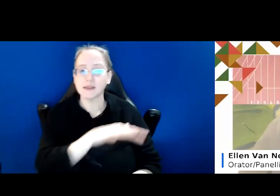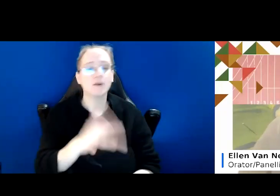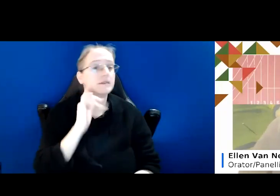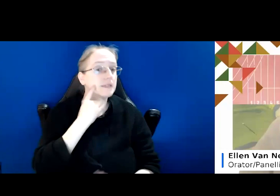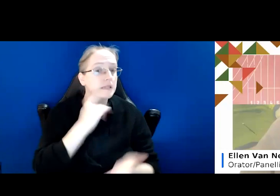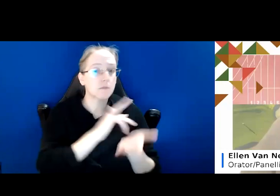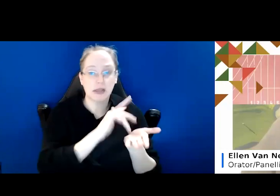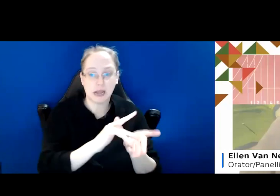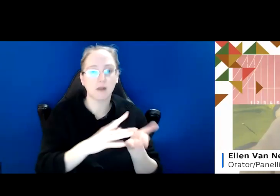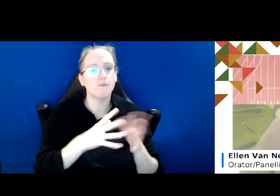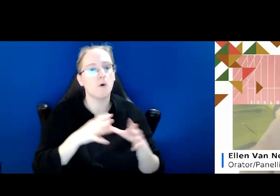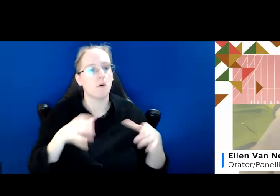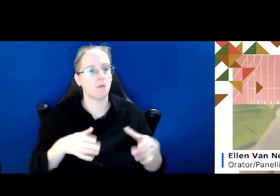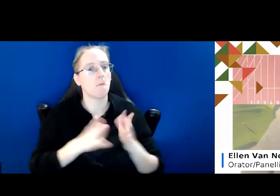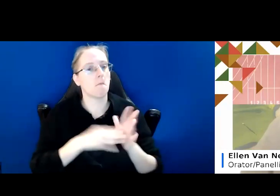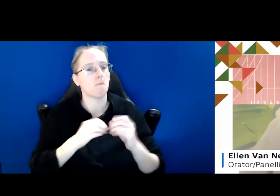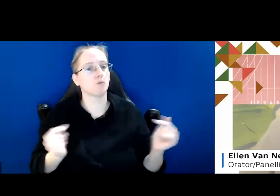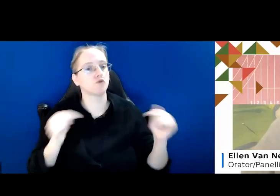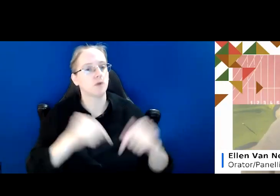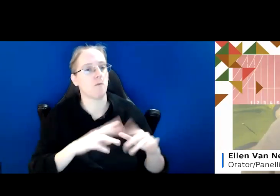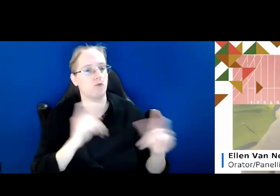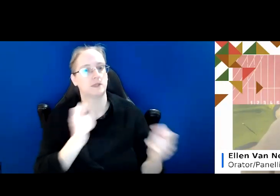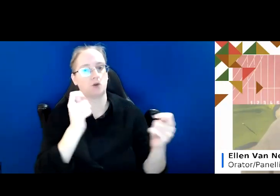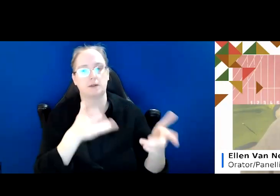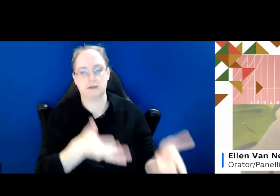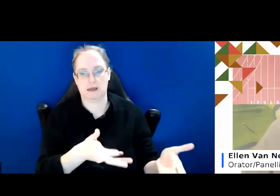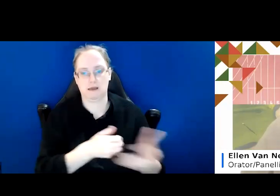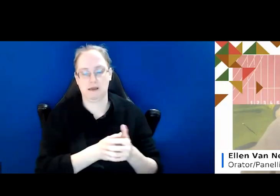and I really sacred holding very old traditions of storytelling